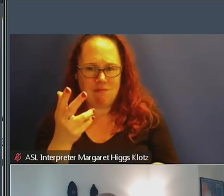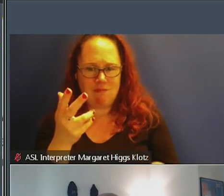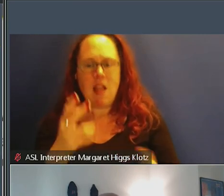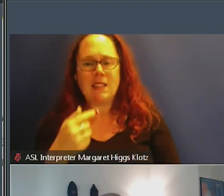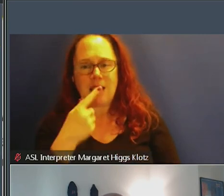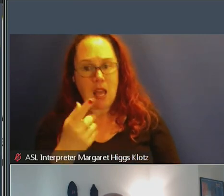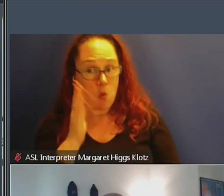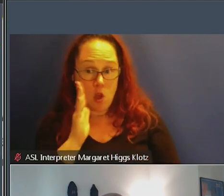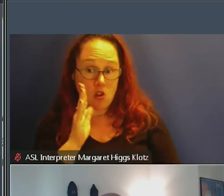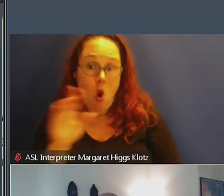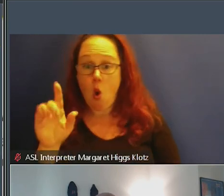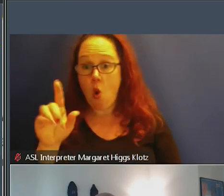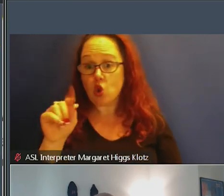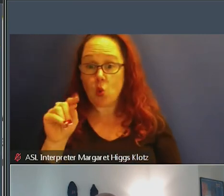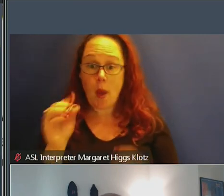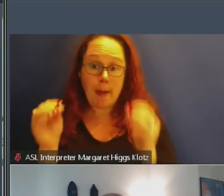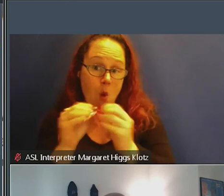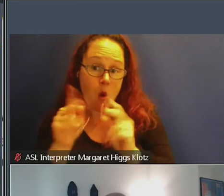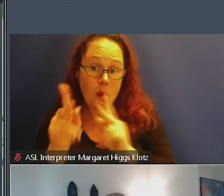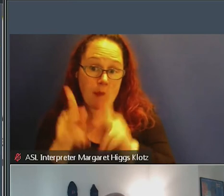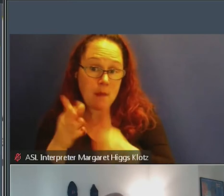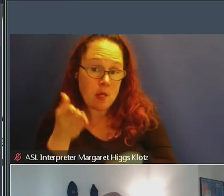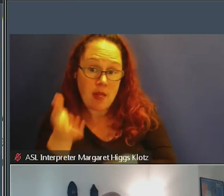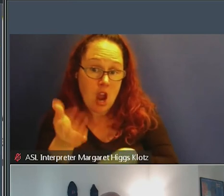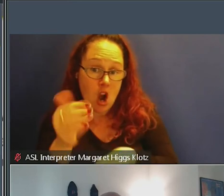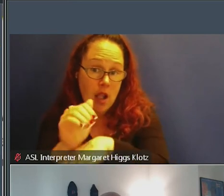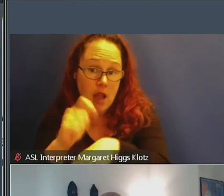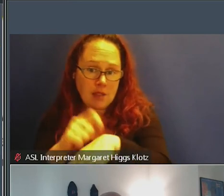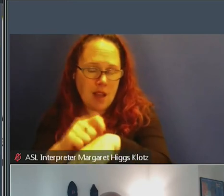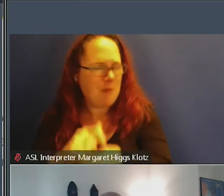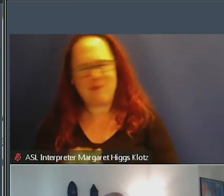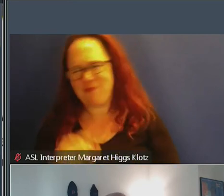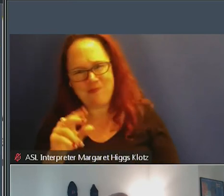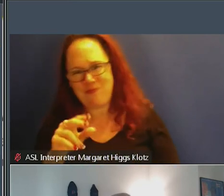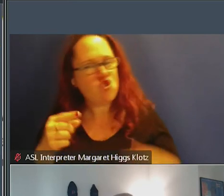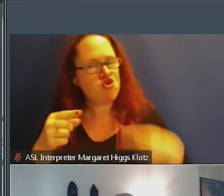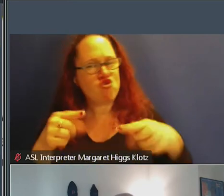to be 20 more people there at night, where there will likely be hundreds more there during the day. And then it,